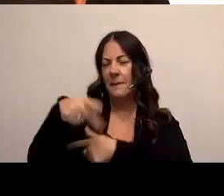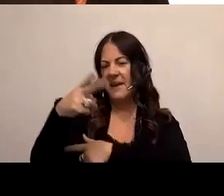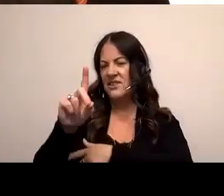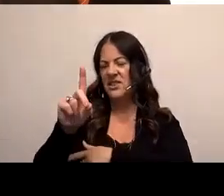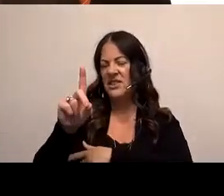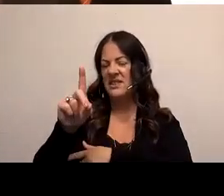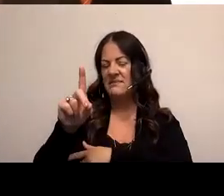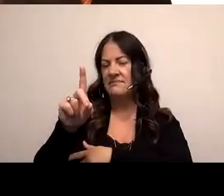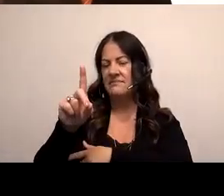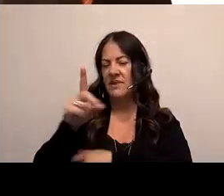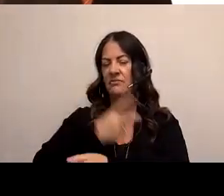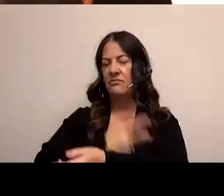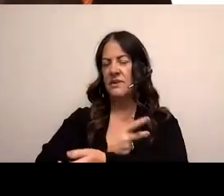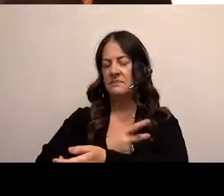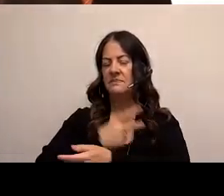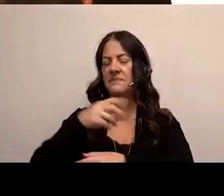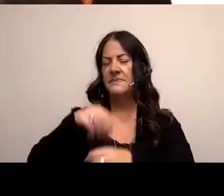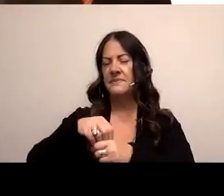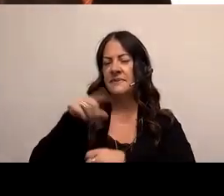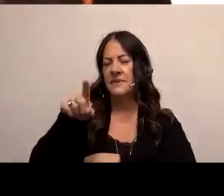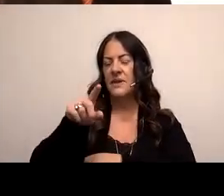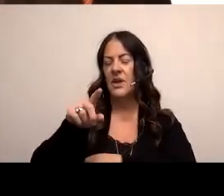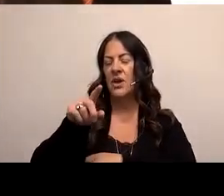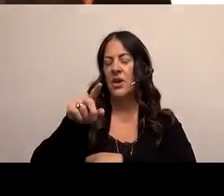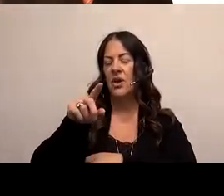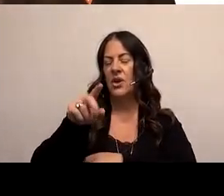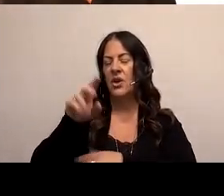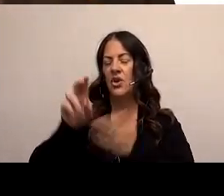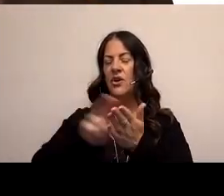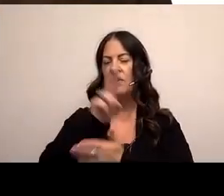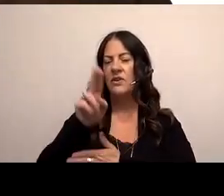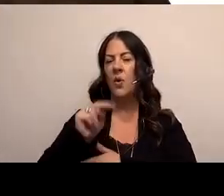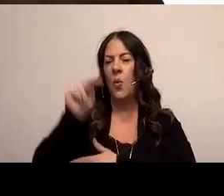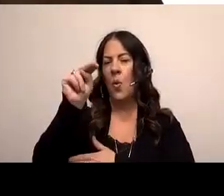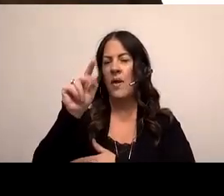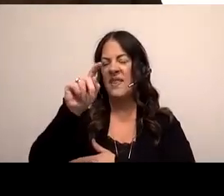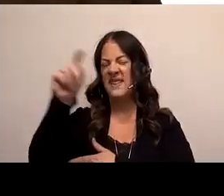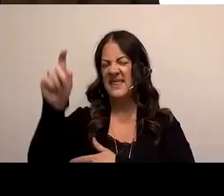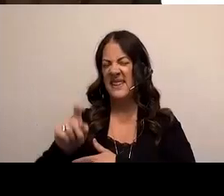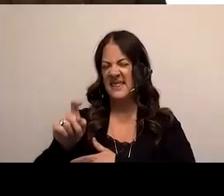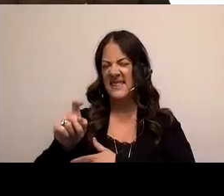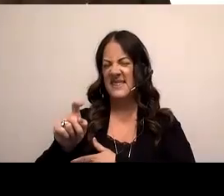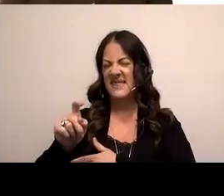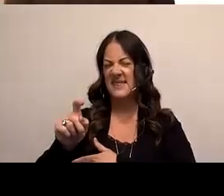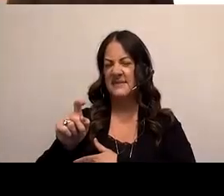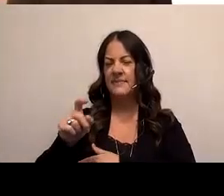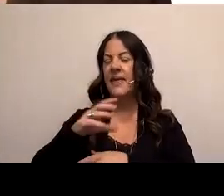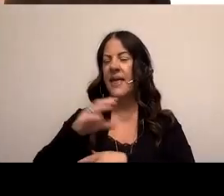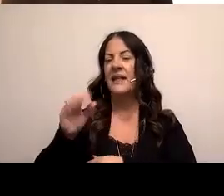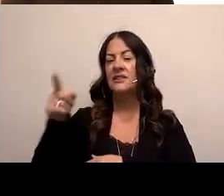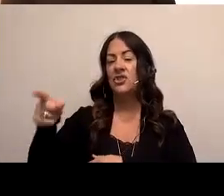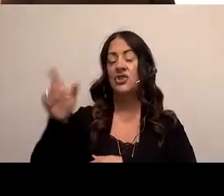UNIVERSITY OF NORTH TEXAS IS THAT CORRECT? AND A FORMER TEACHER OF THE DEAF AND SHE CAN